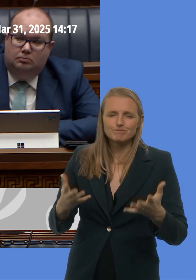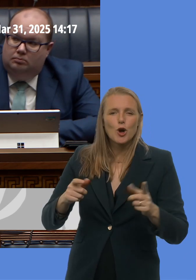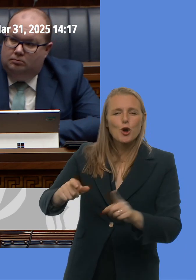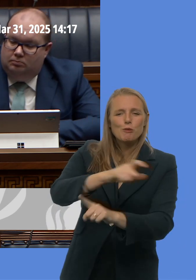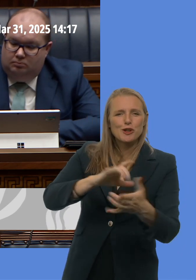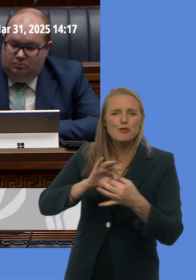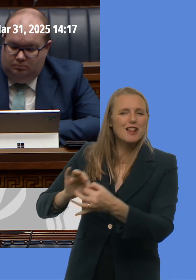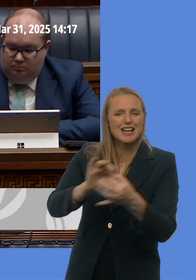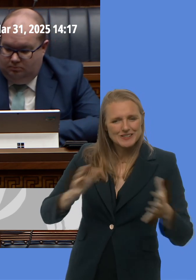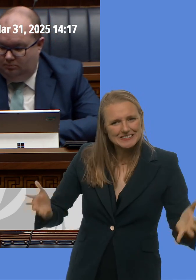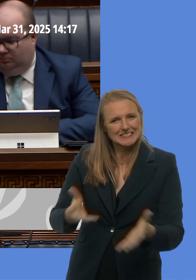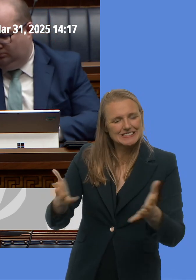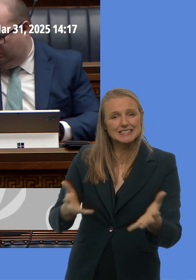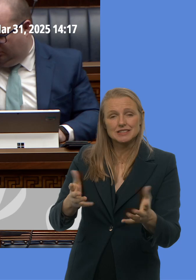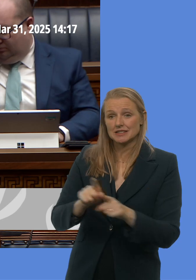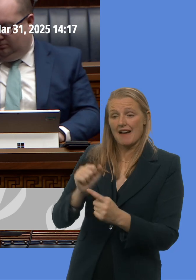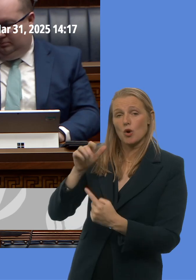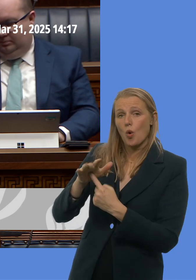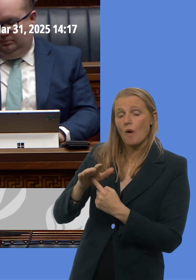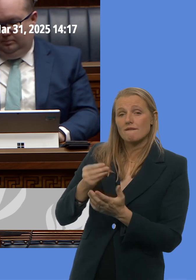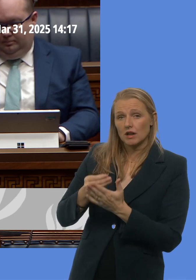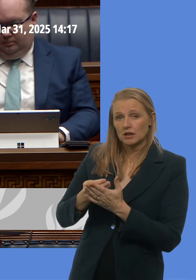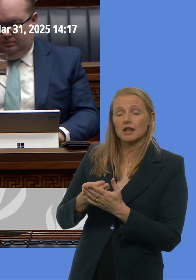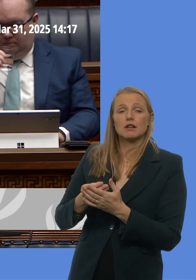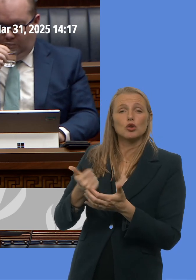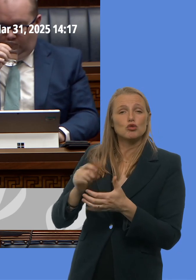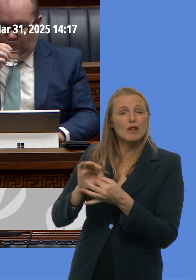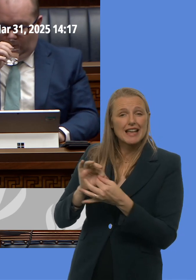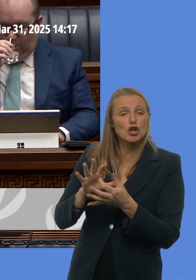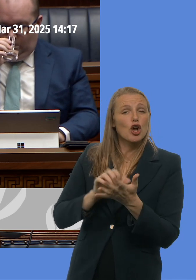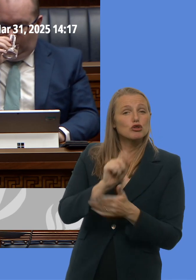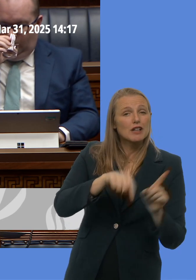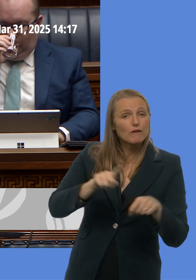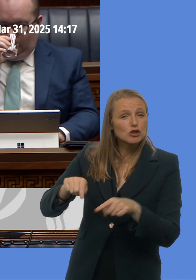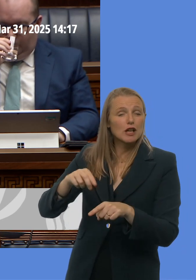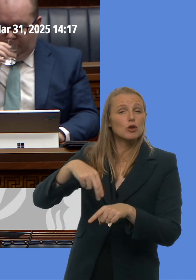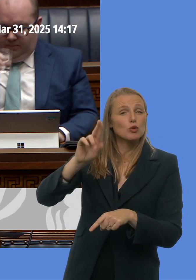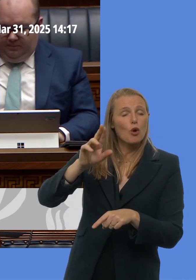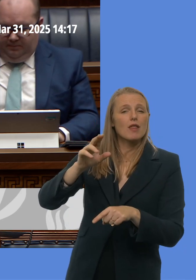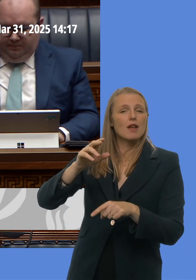including core funding, community relations, cultural diversity and the North Belfast strategic good relations programme, alongside